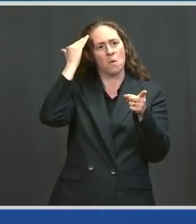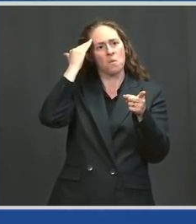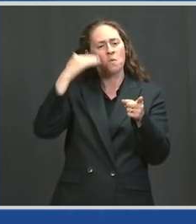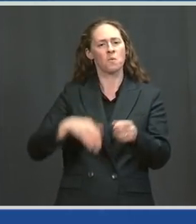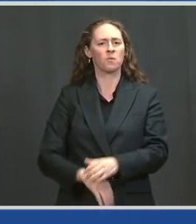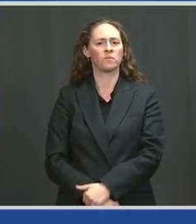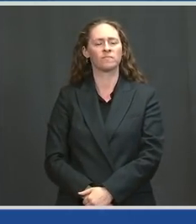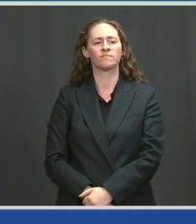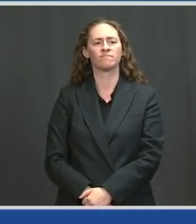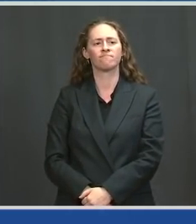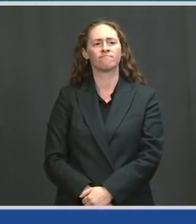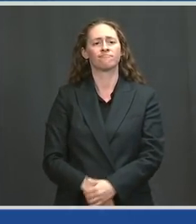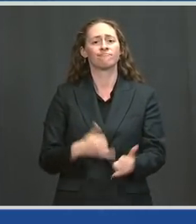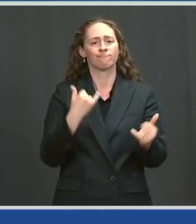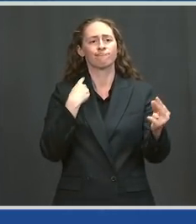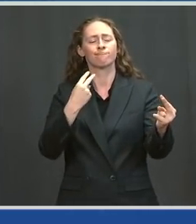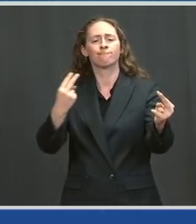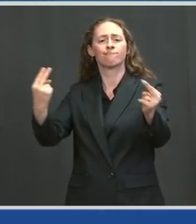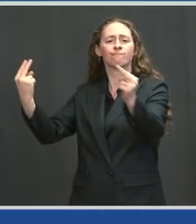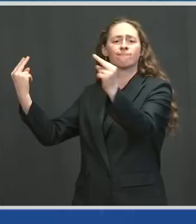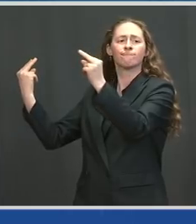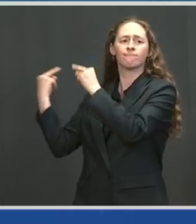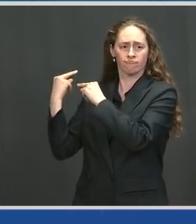Now your story will be known in full view.